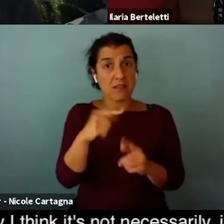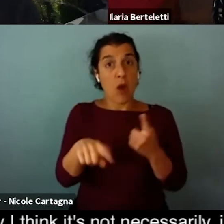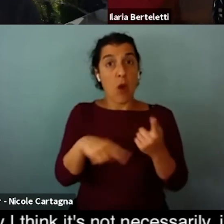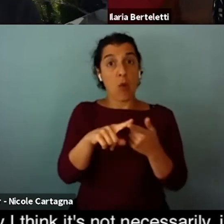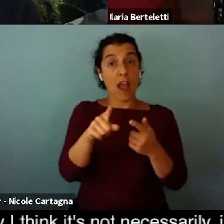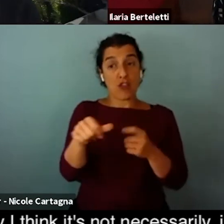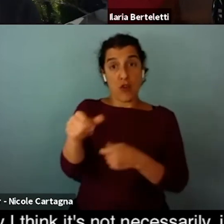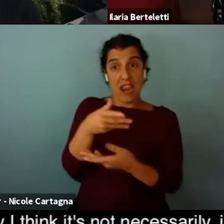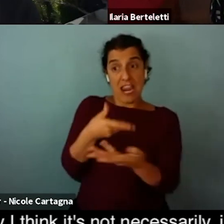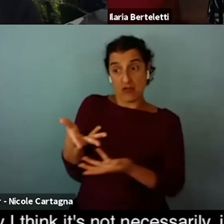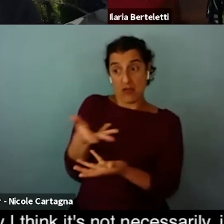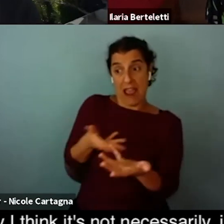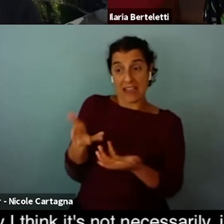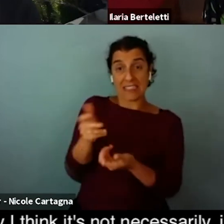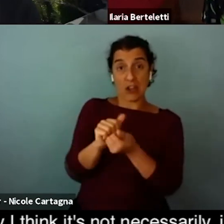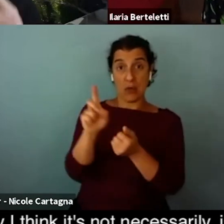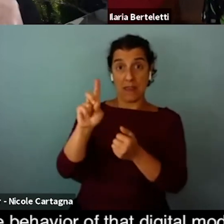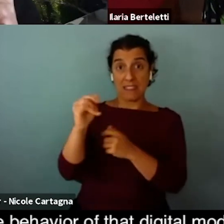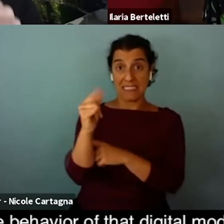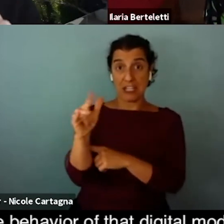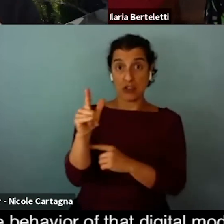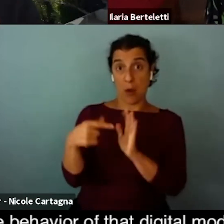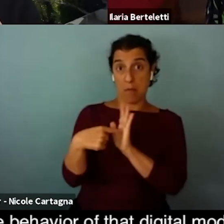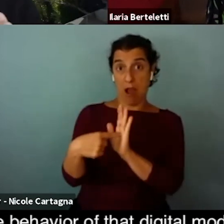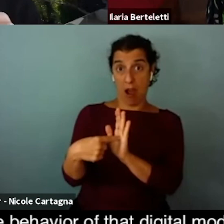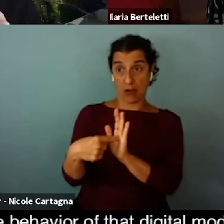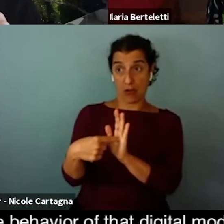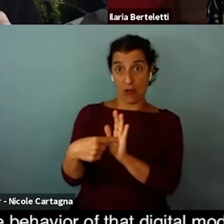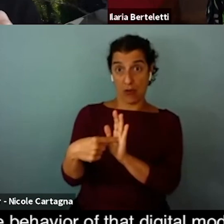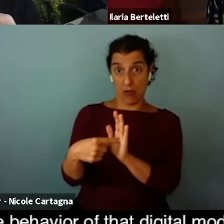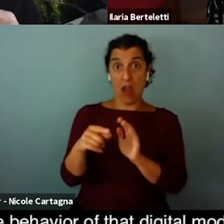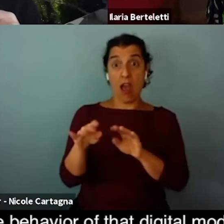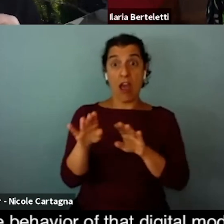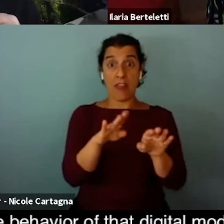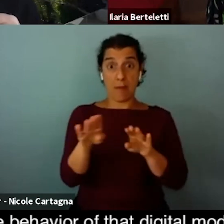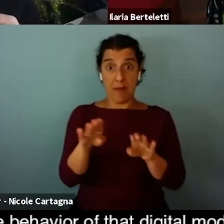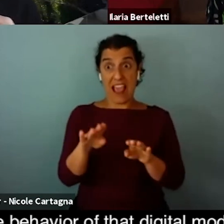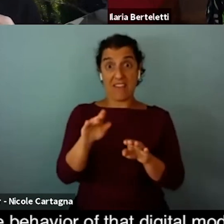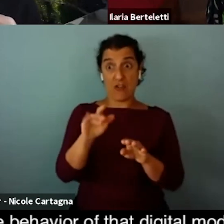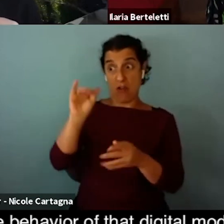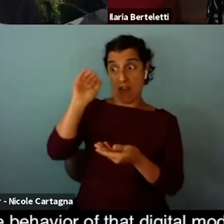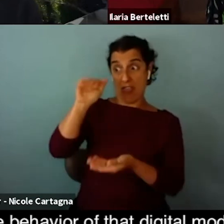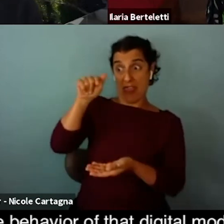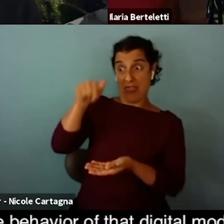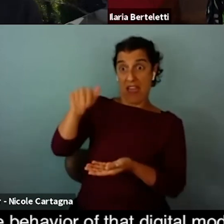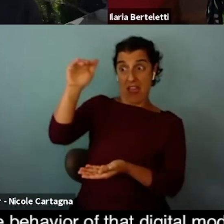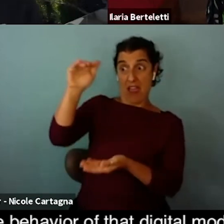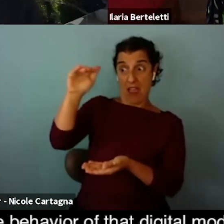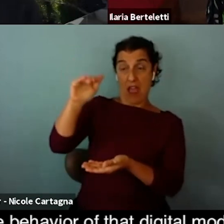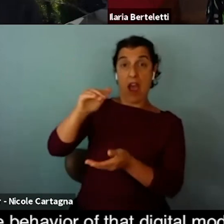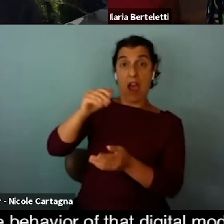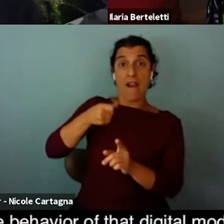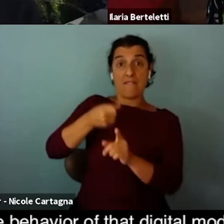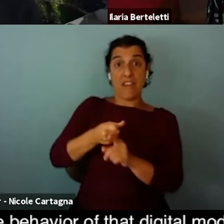with a digital model the behavior of that digital model then affects your subsequent behavior